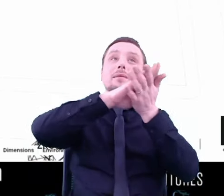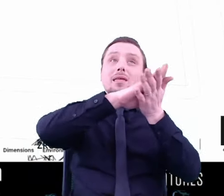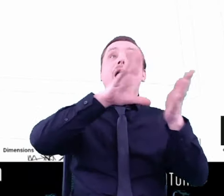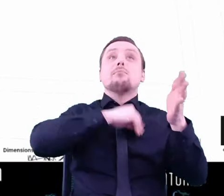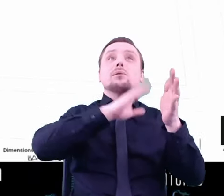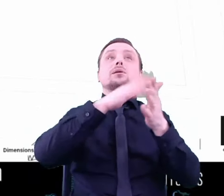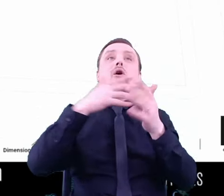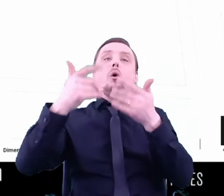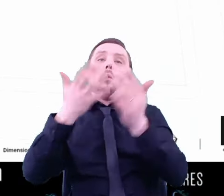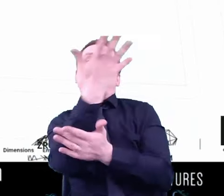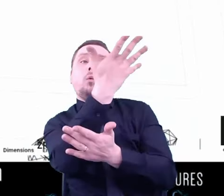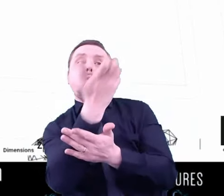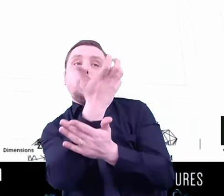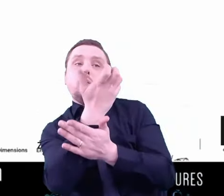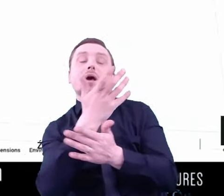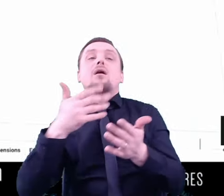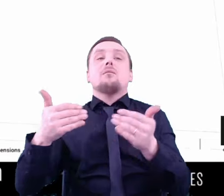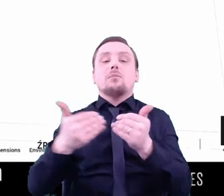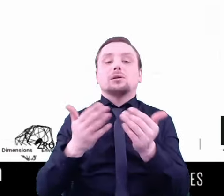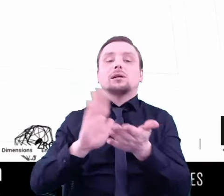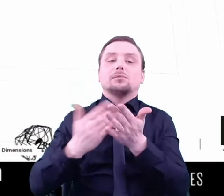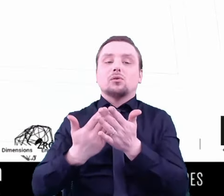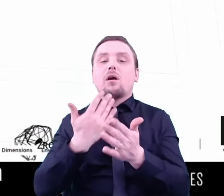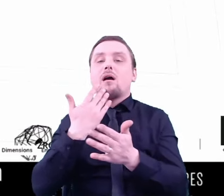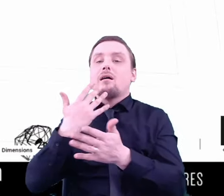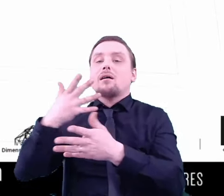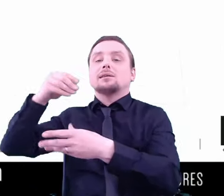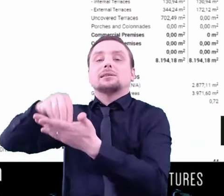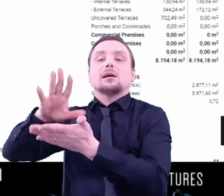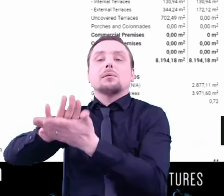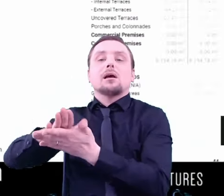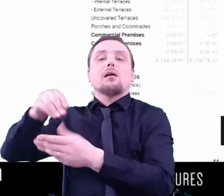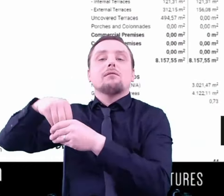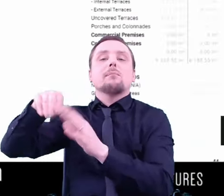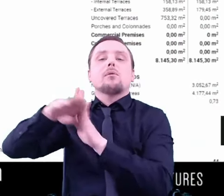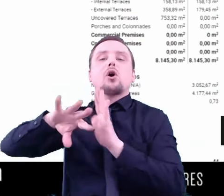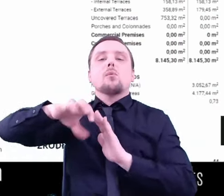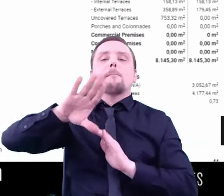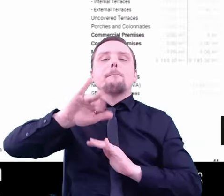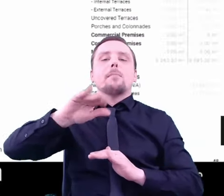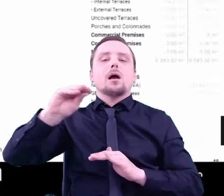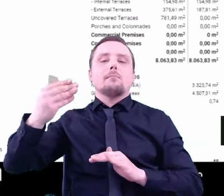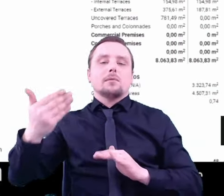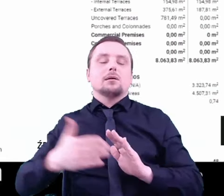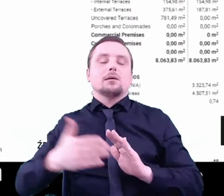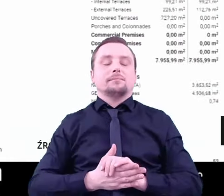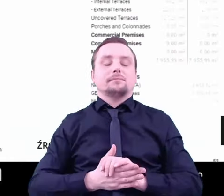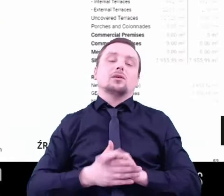and implement them to BIM, 3D architectural design software.